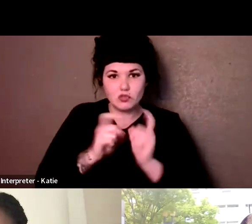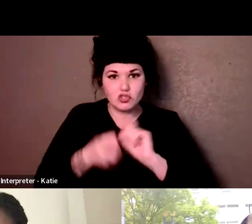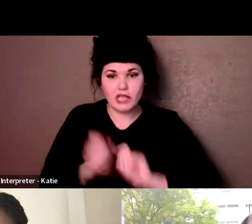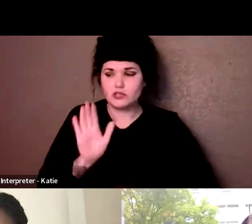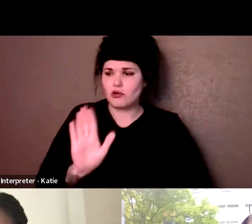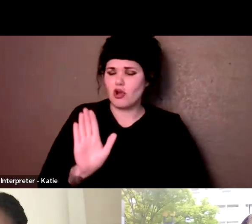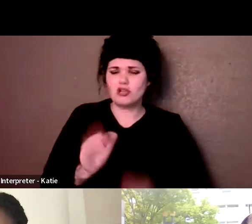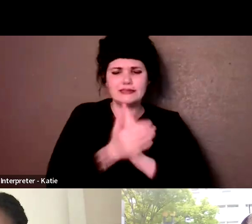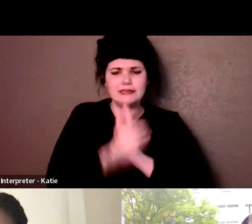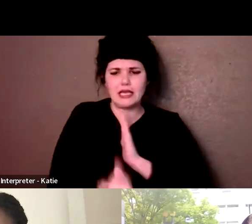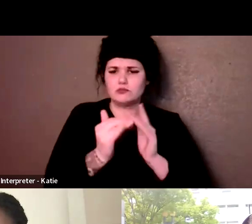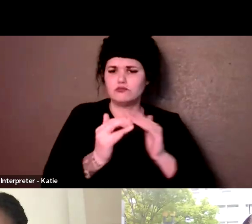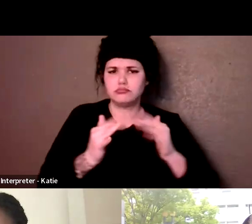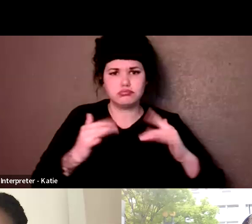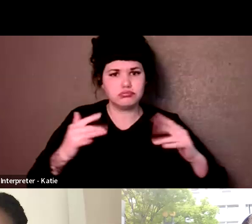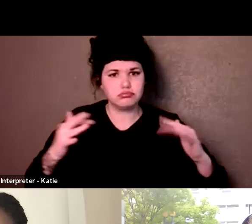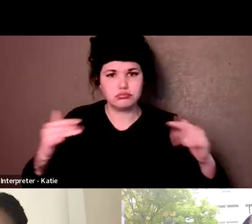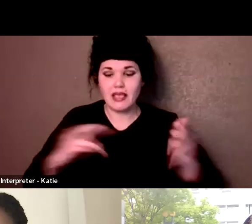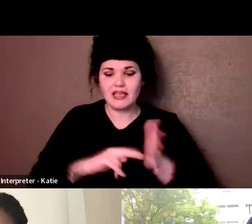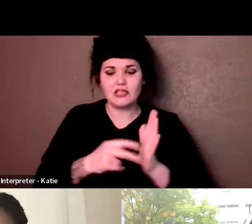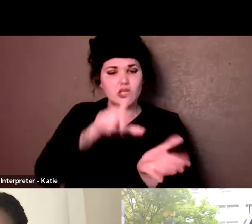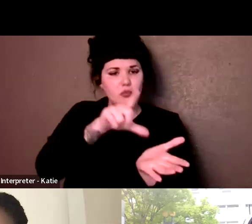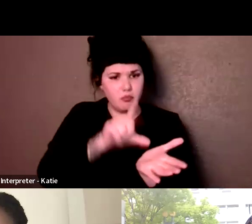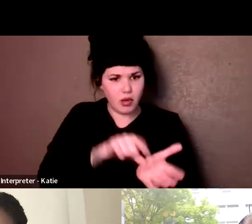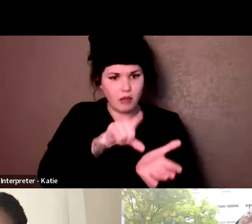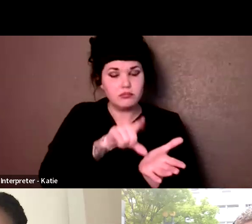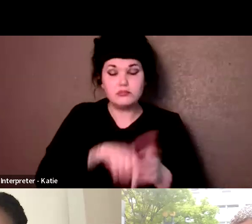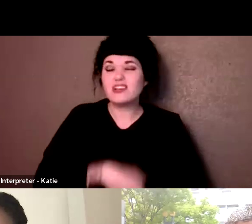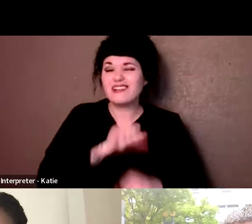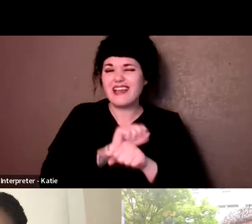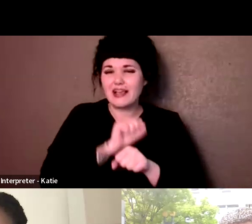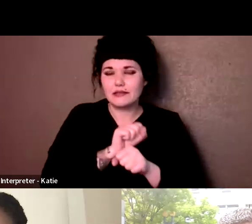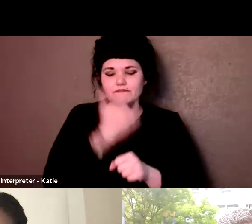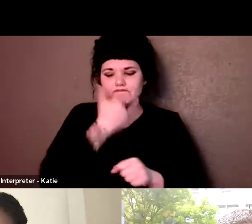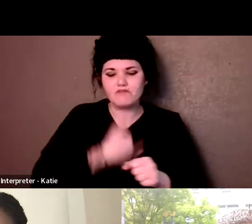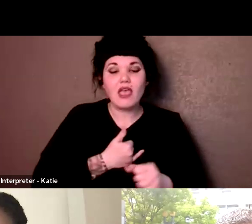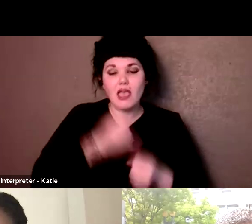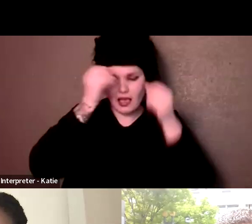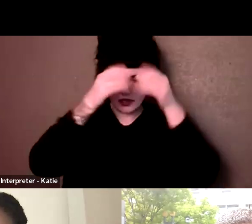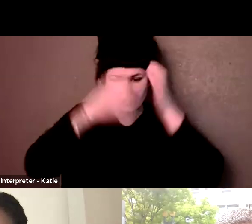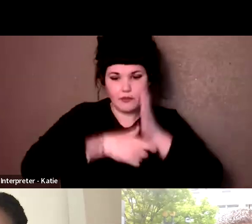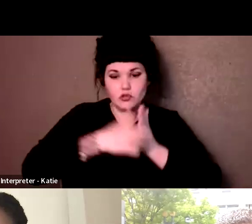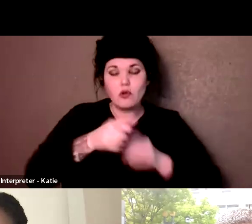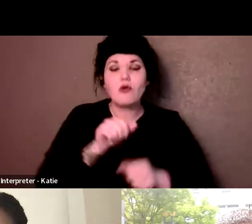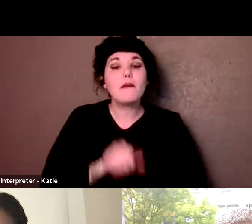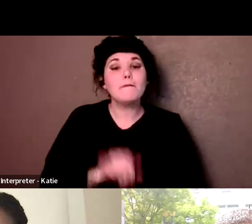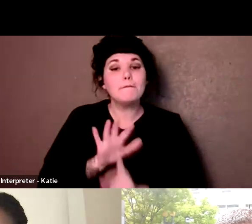works both in academic journals and popular publications including the American Society